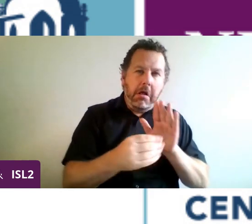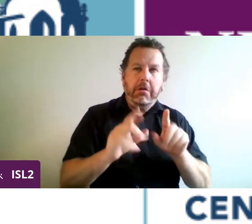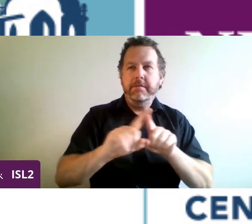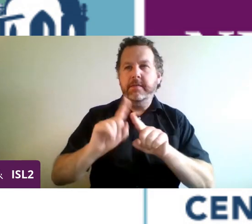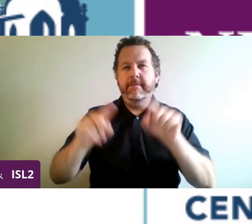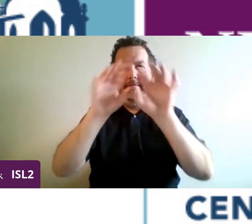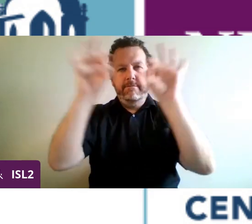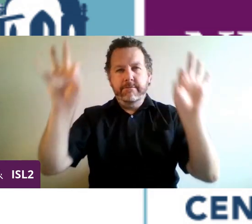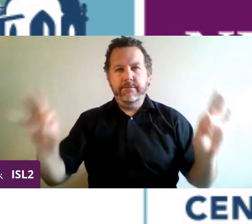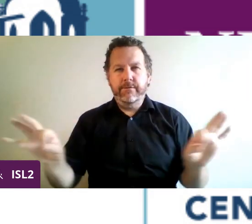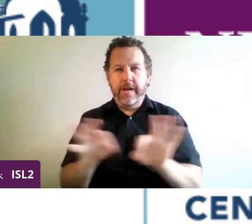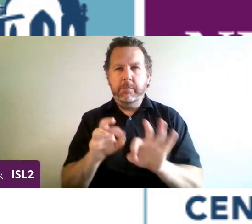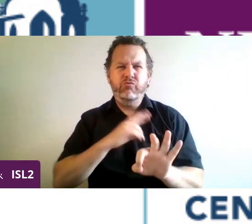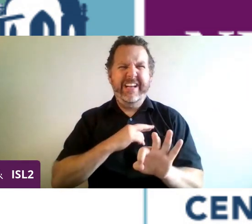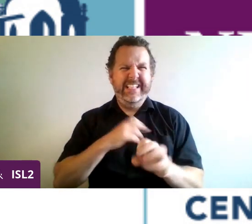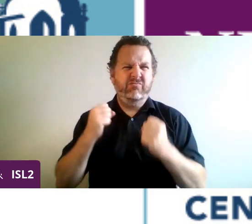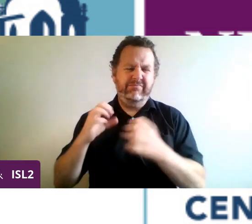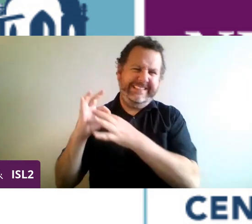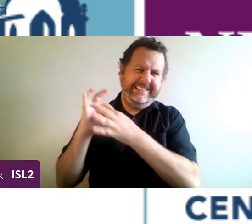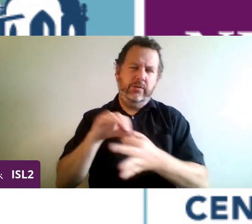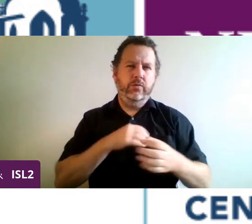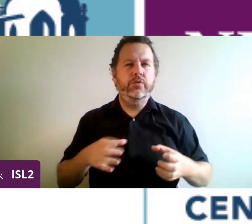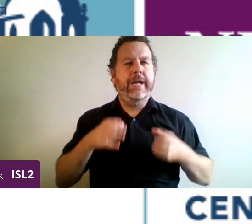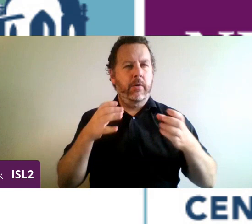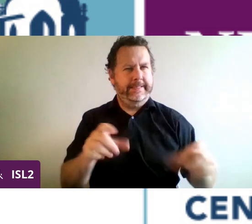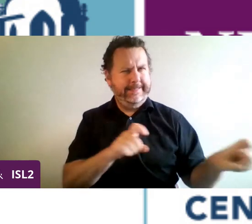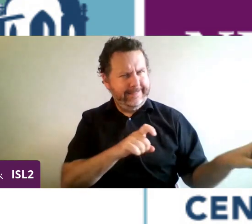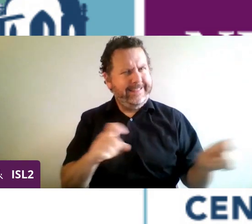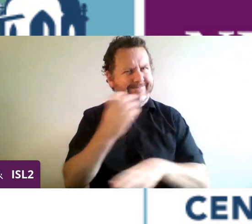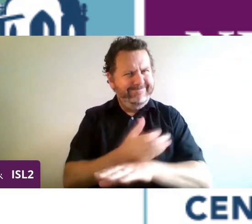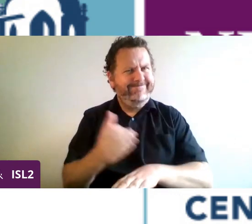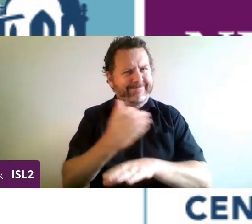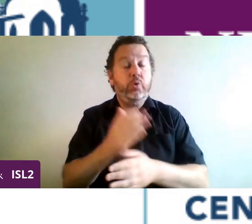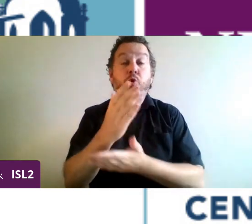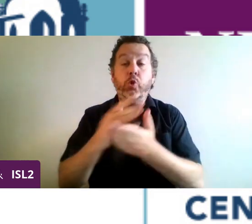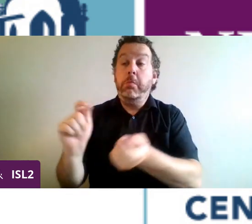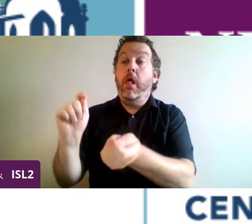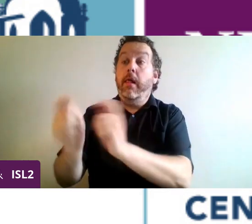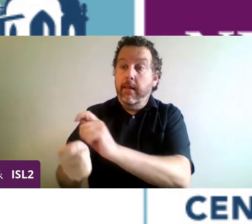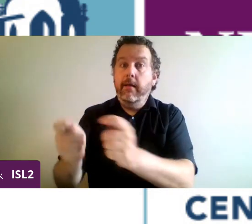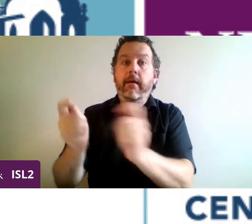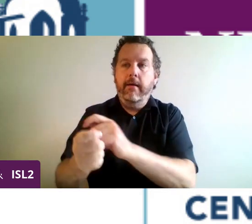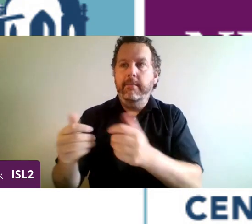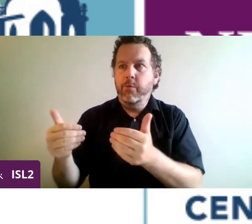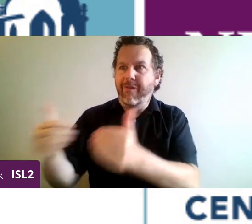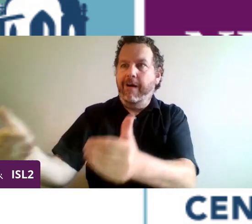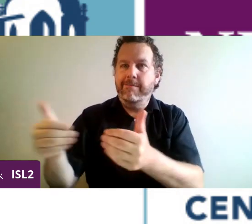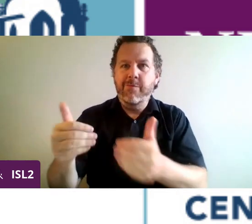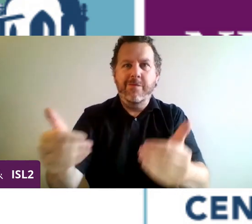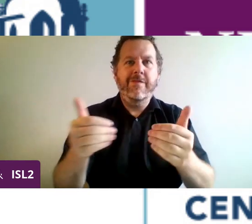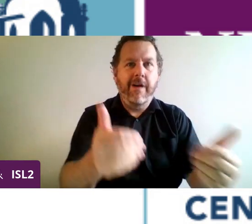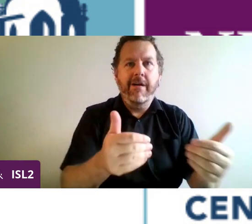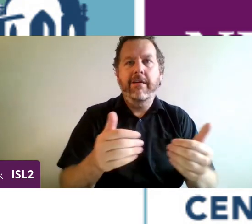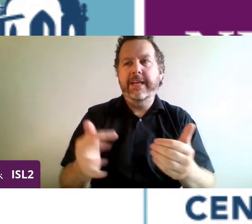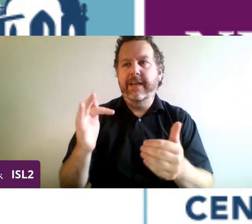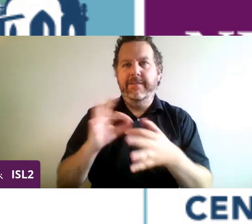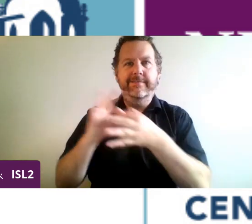With some shifts here and there. And the human rights based model around disability.